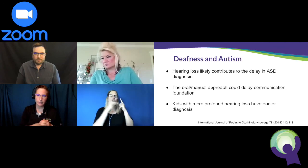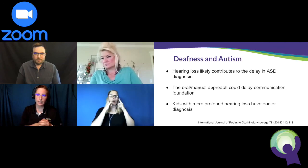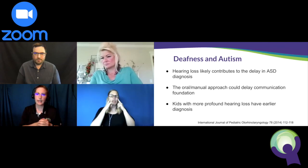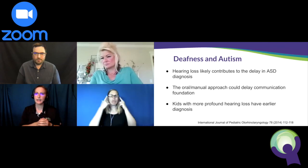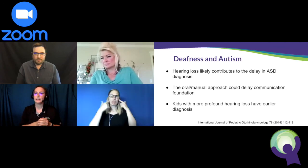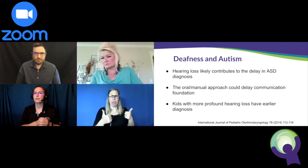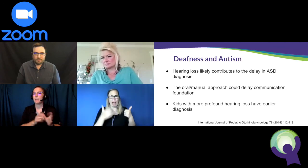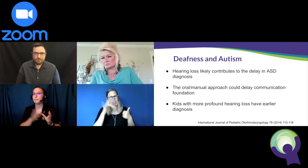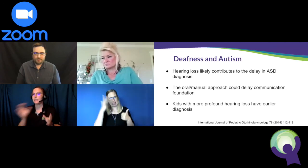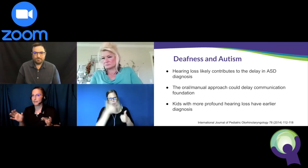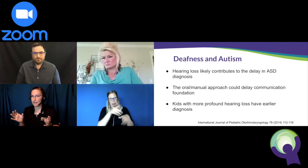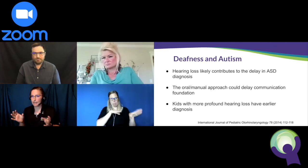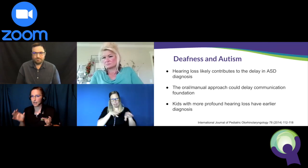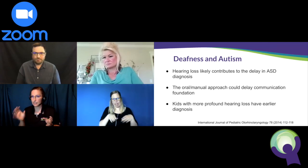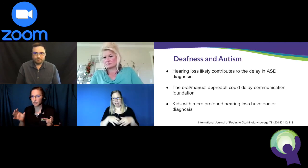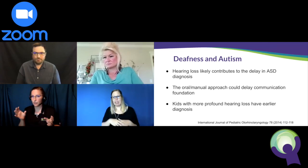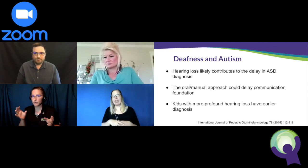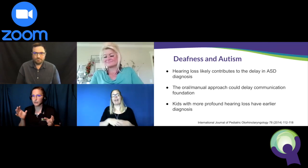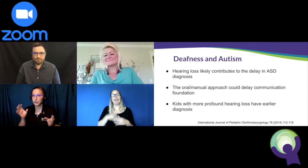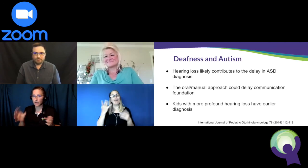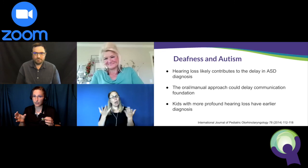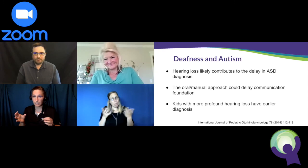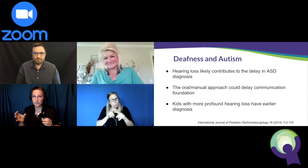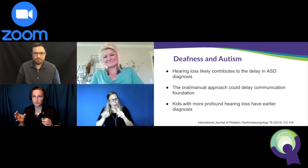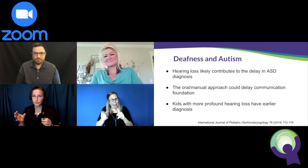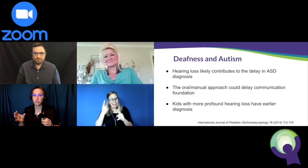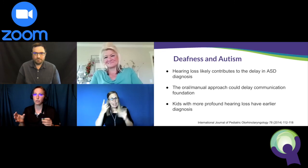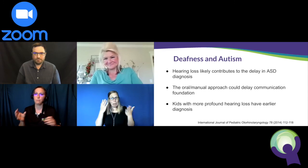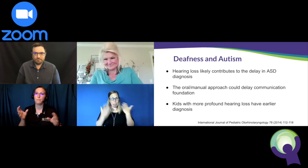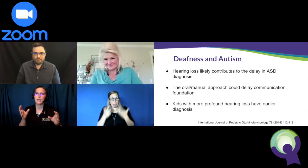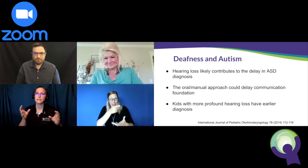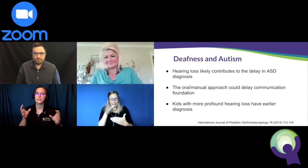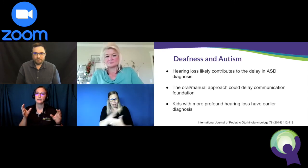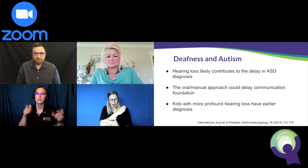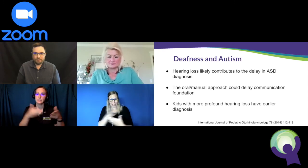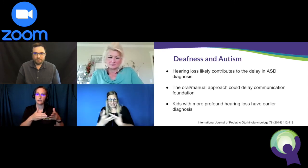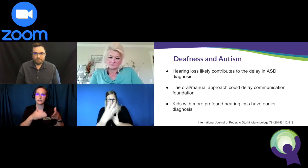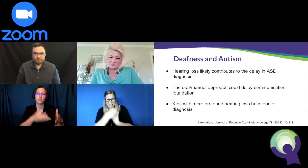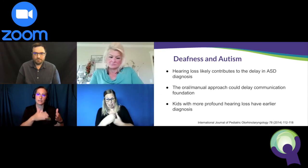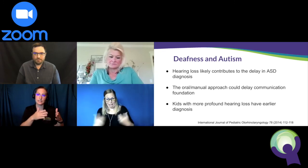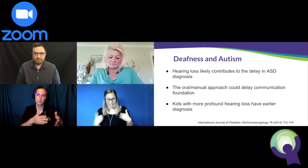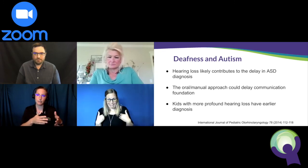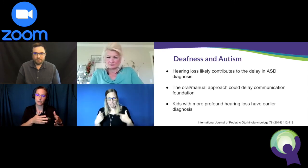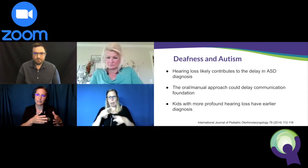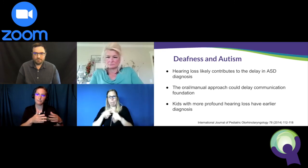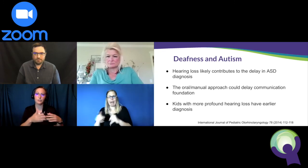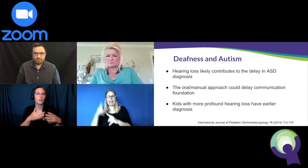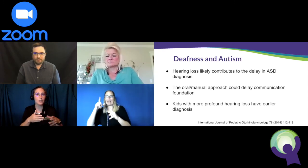and it might be that they also are on the autism spectrum but the hearing loss is being focused on first.